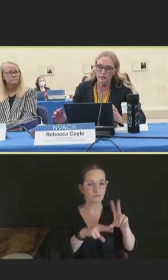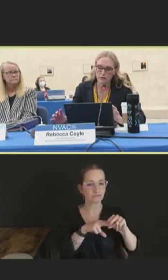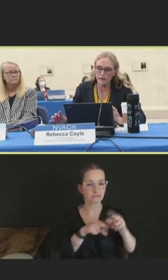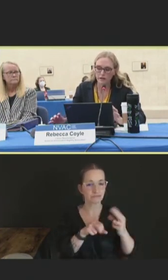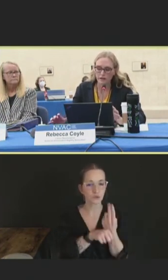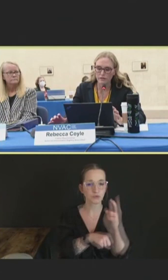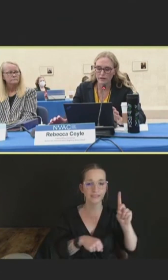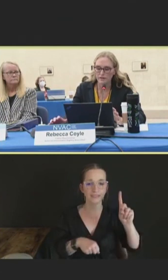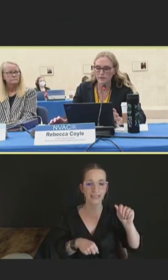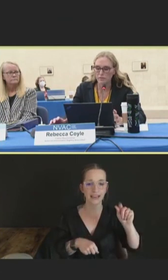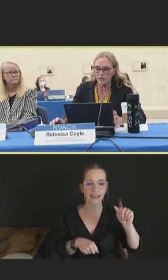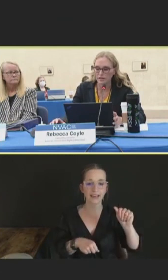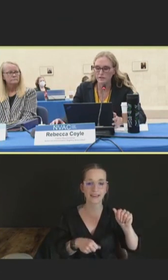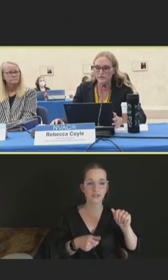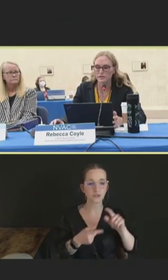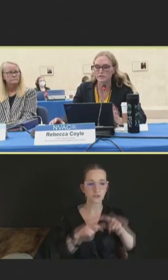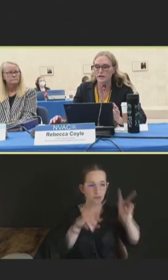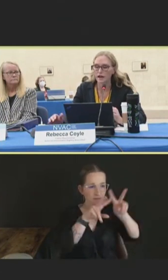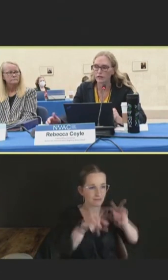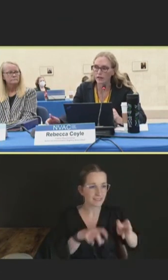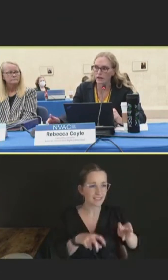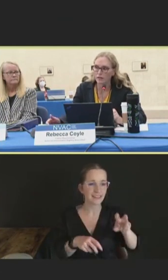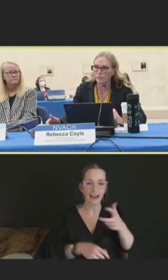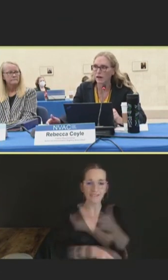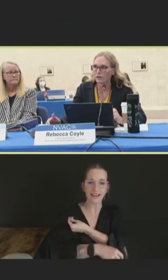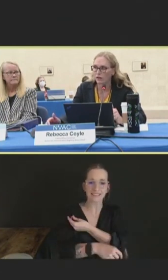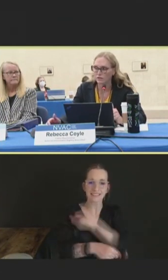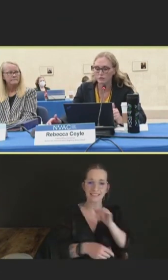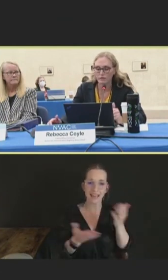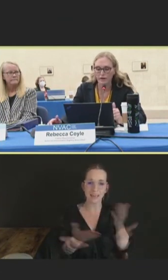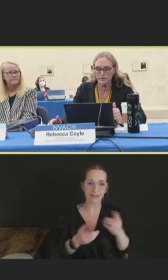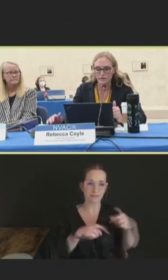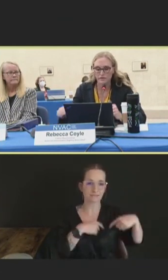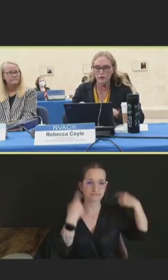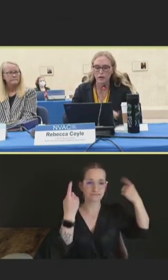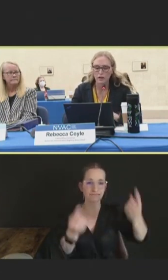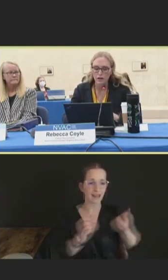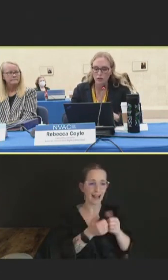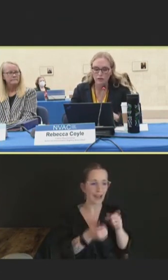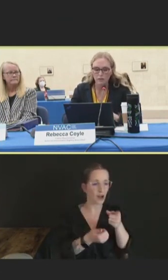look at the vaccines that have been in existence, and how they impact long term effects. And so, we